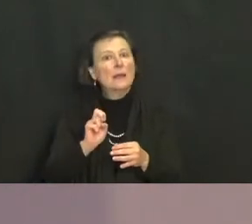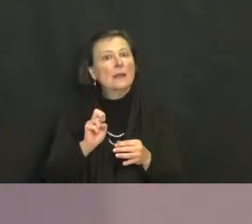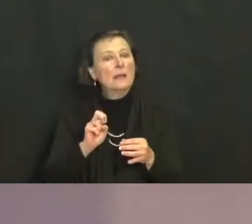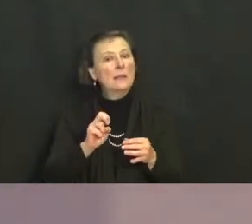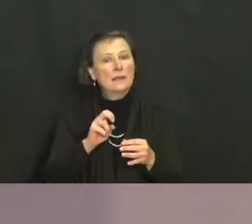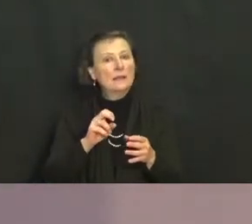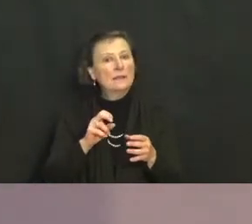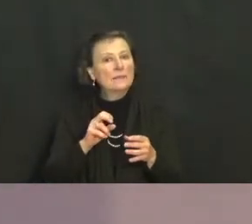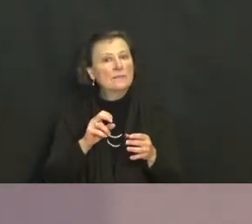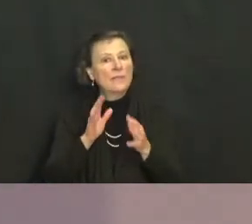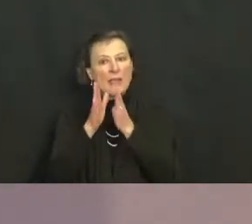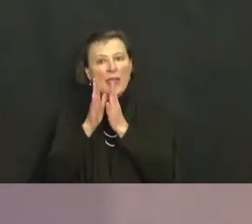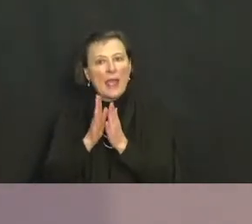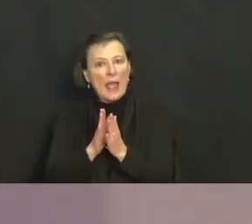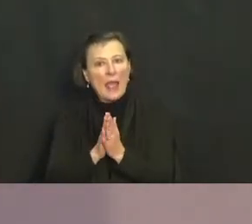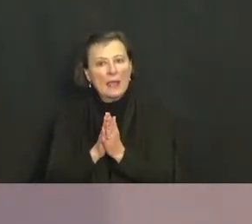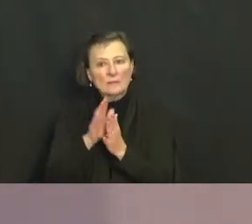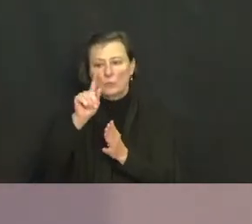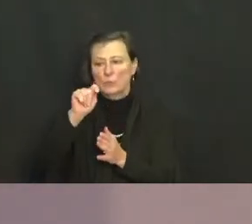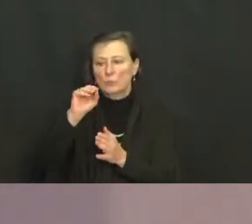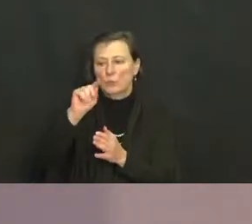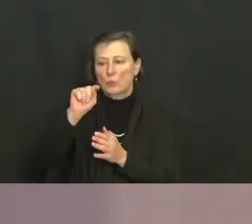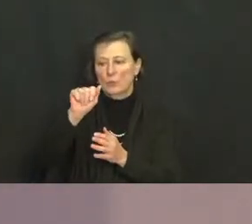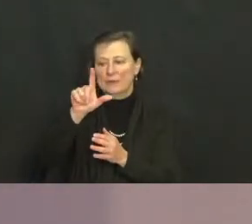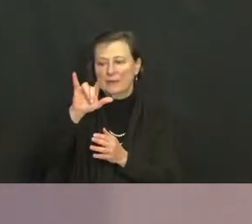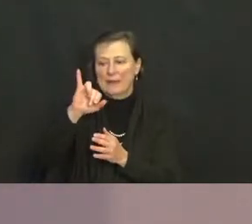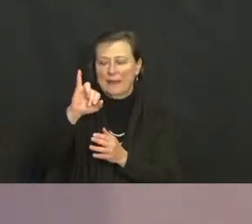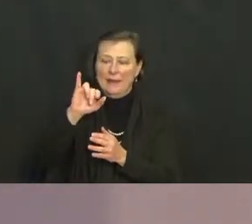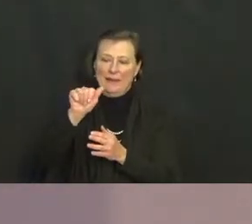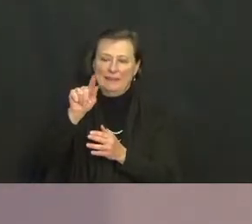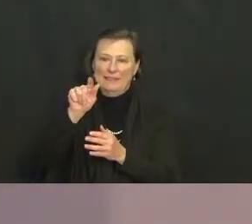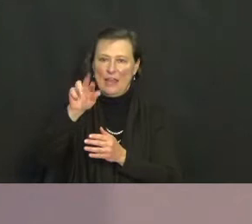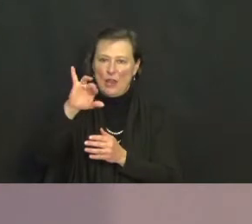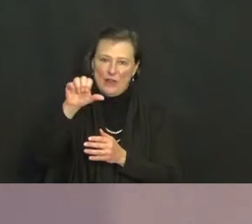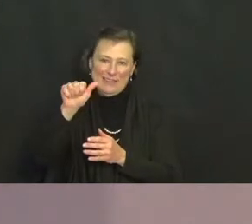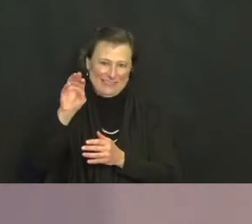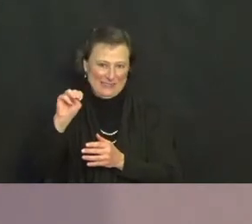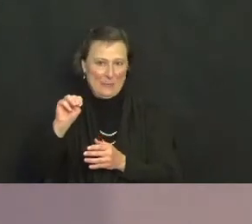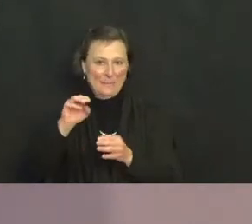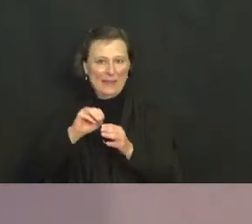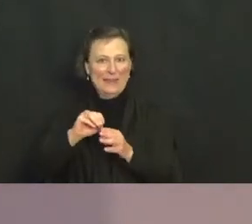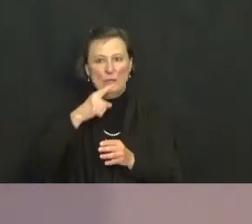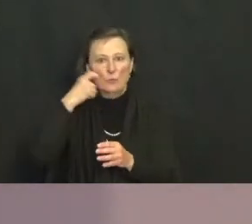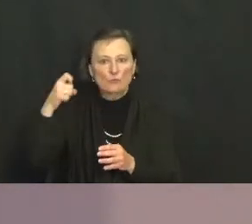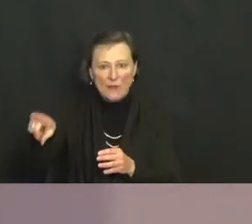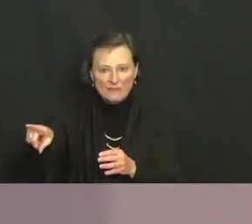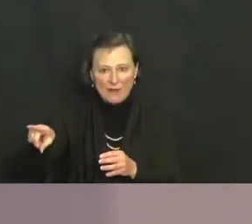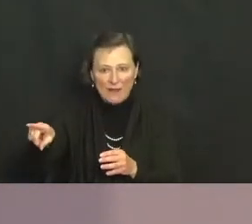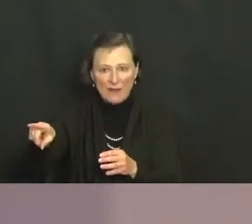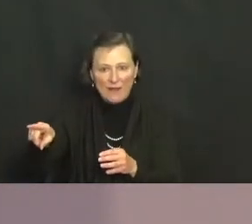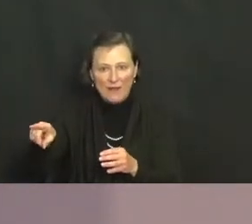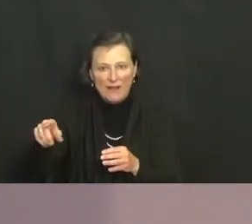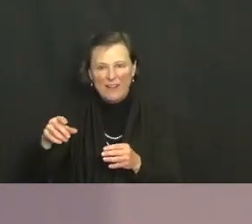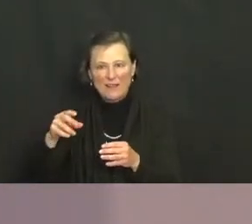of Soviet Union's harsh ideological imposition of communism, by force.